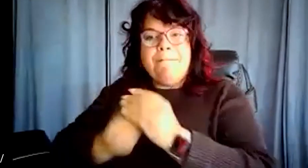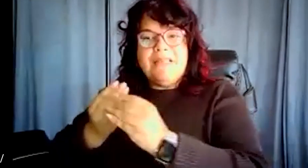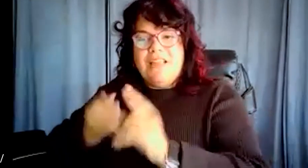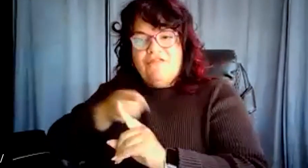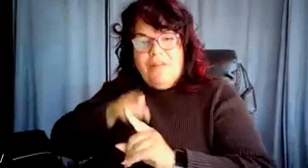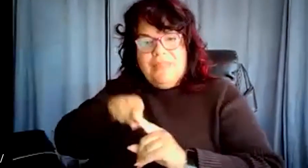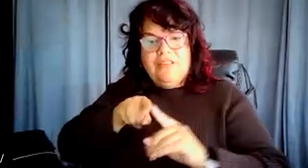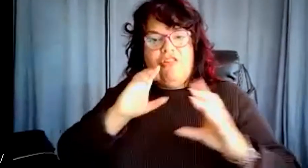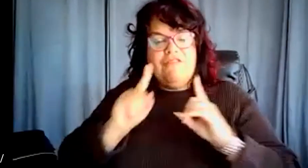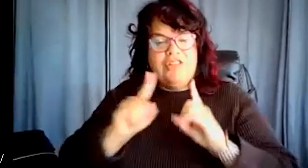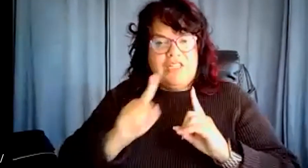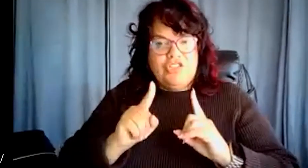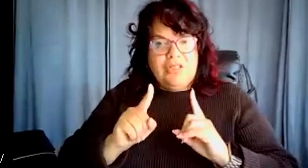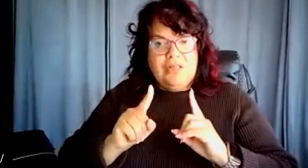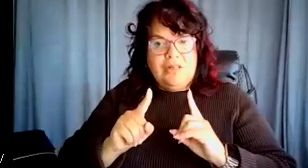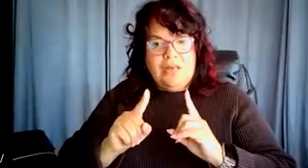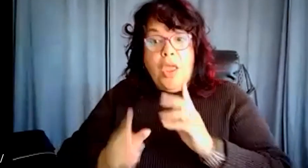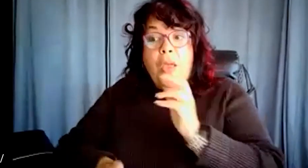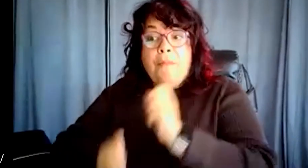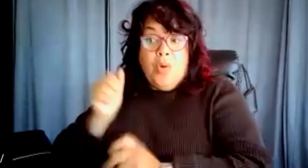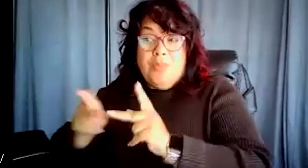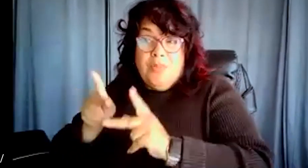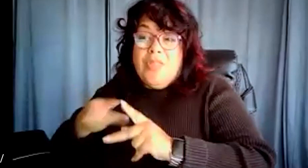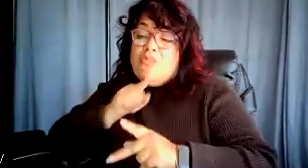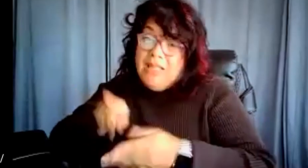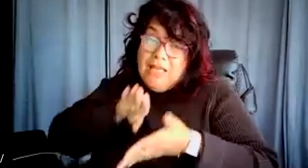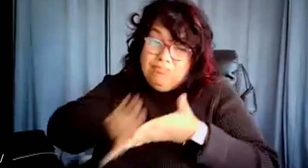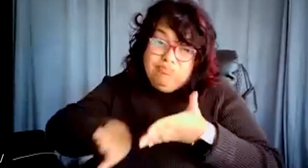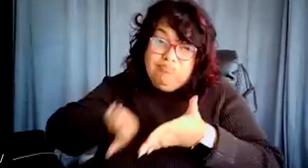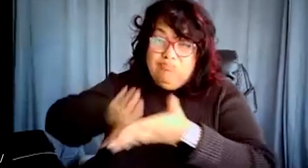And it's those who are most marginalized among us within the disability community.